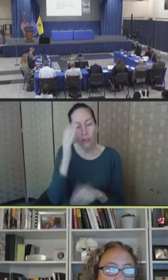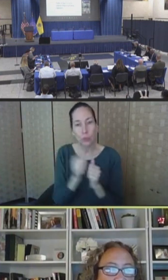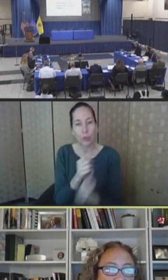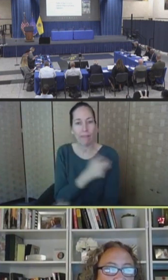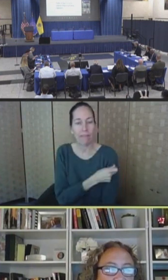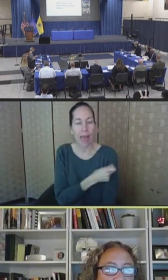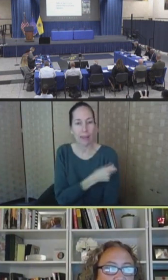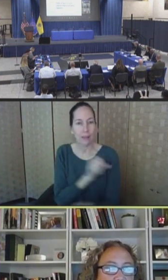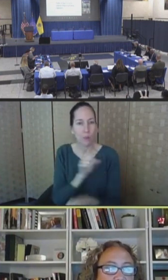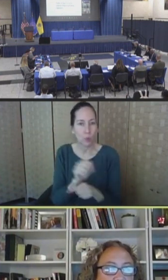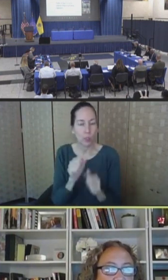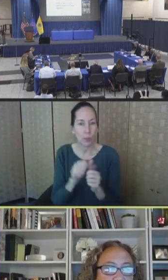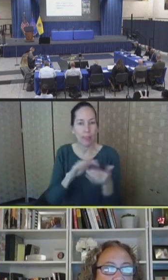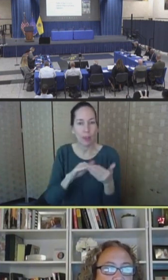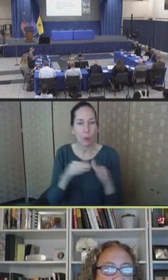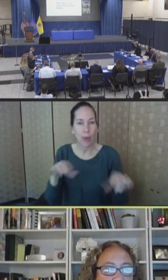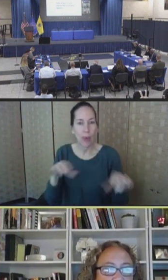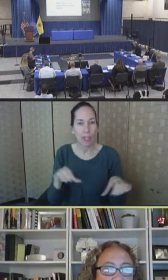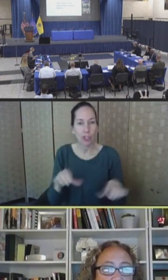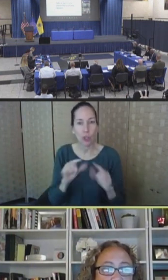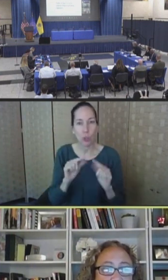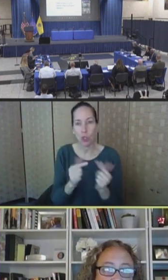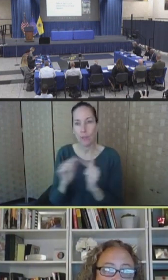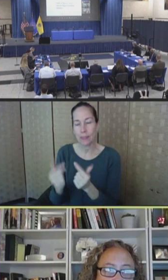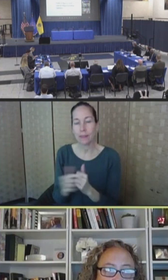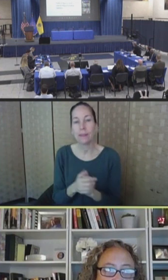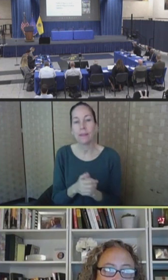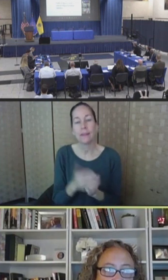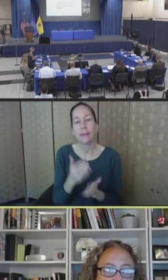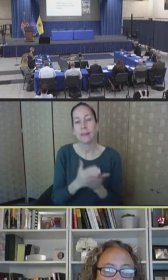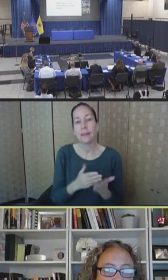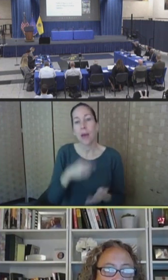And then they also have been doing some public opinion polling working with Harvard